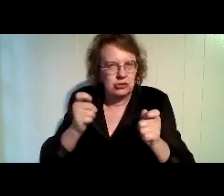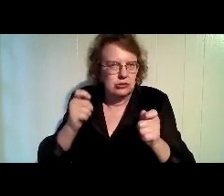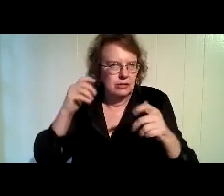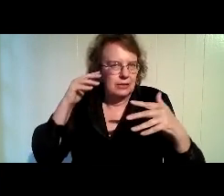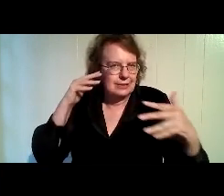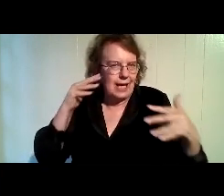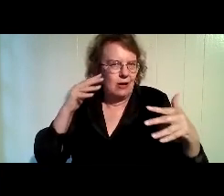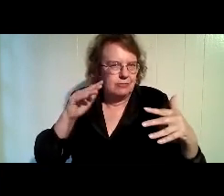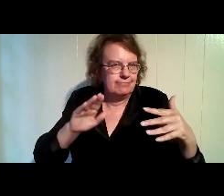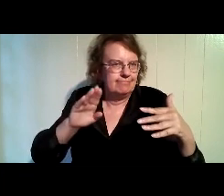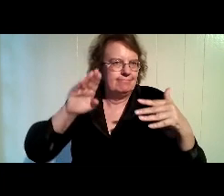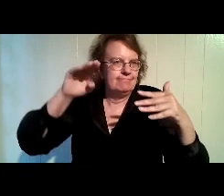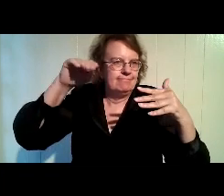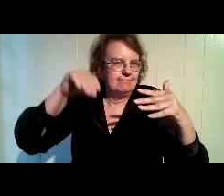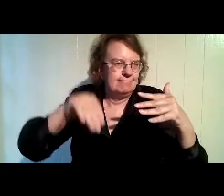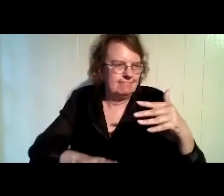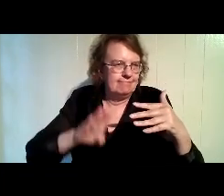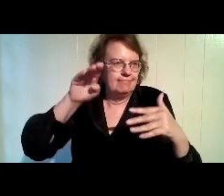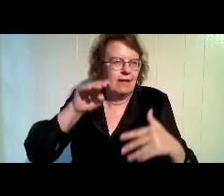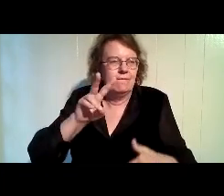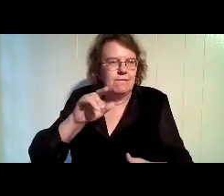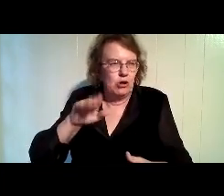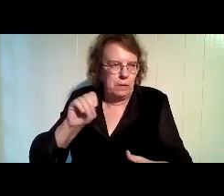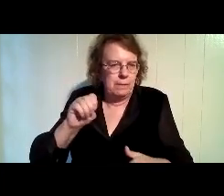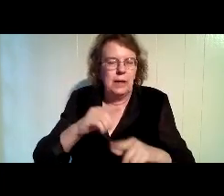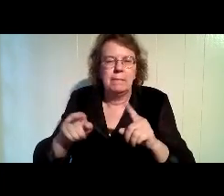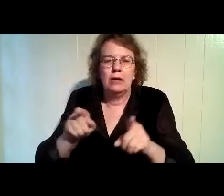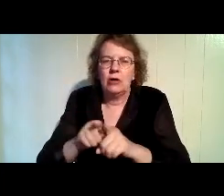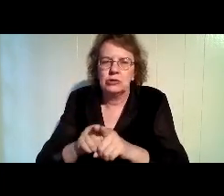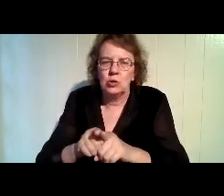volume, but also the option to turn on model audio is here as